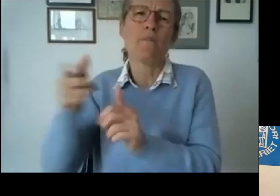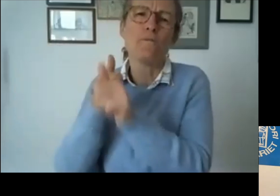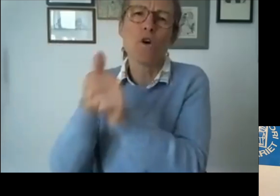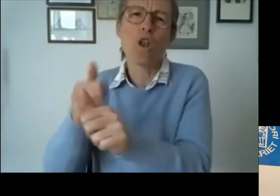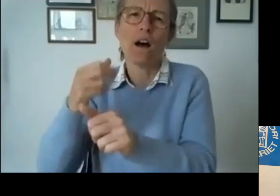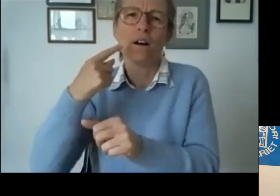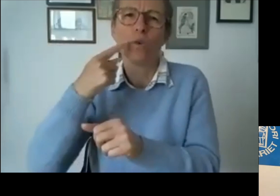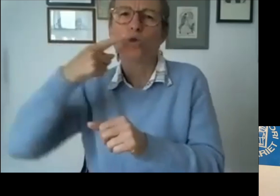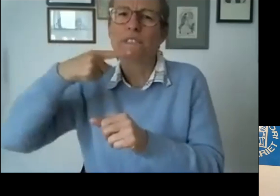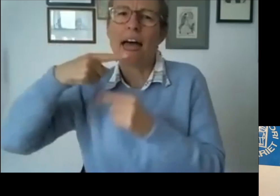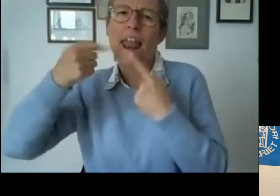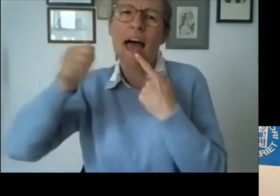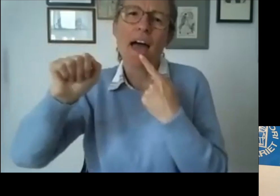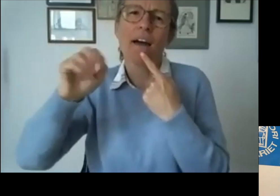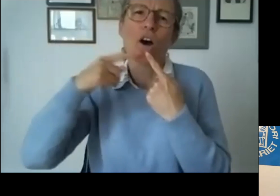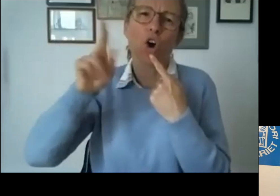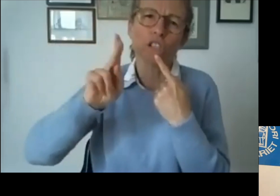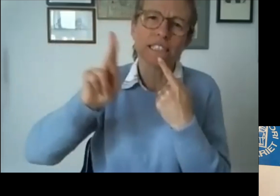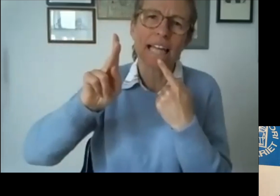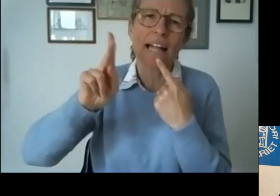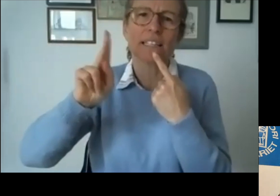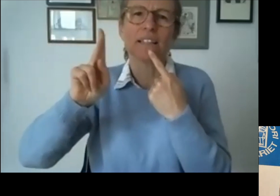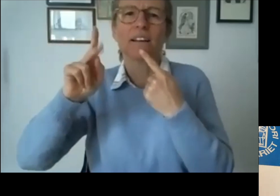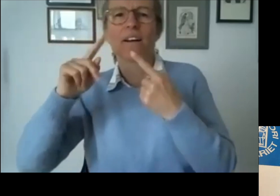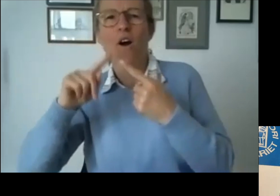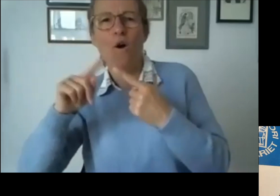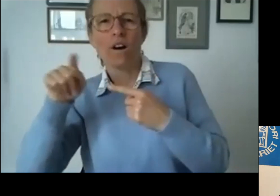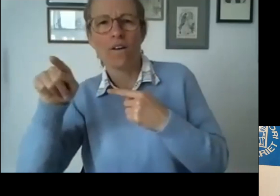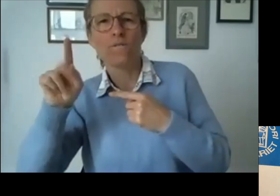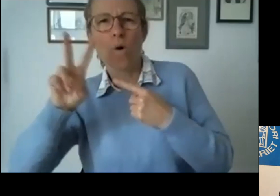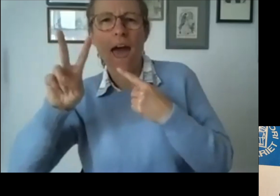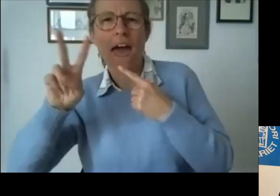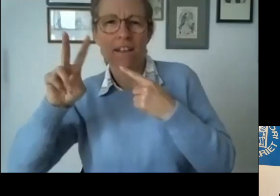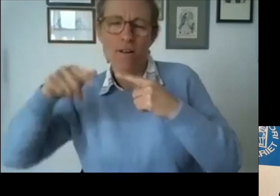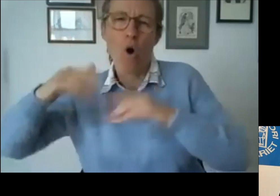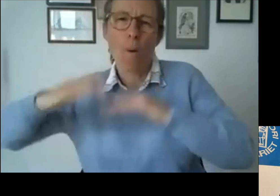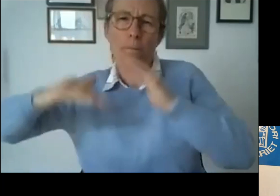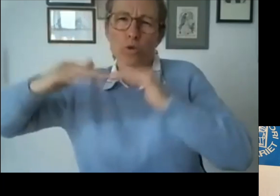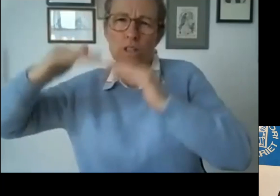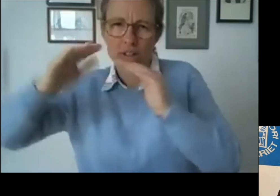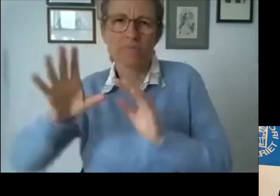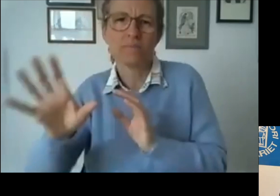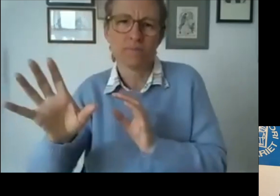and a mouth hand system follows the phonetical pronouncement of the vowels